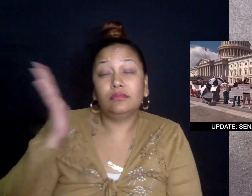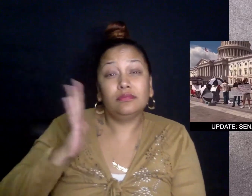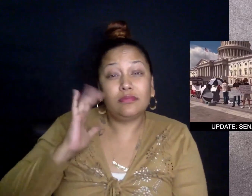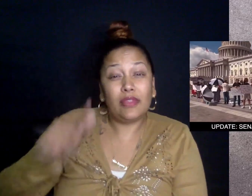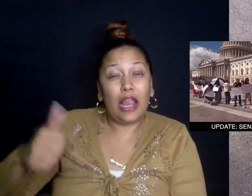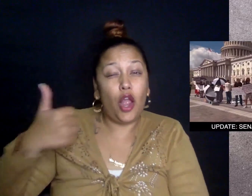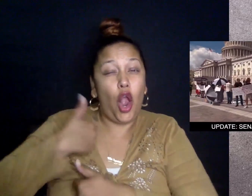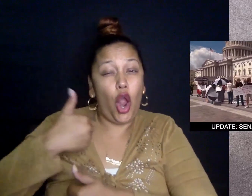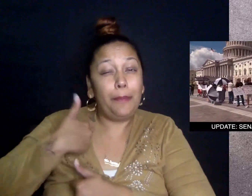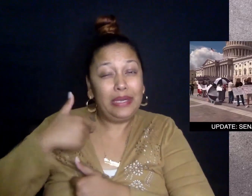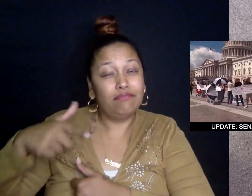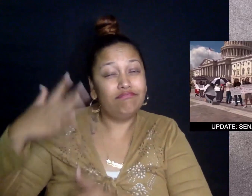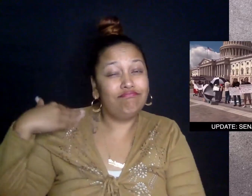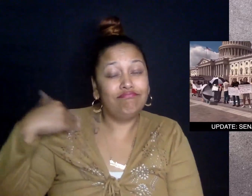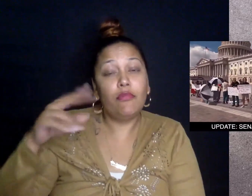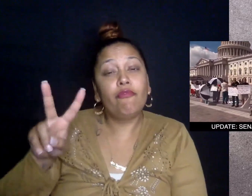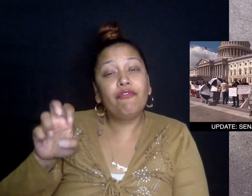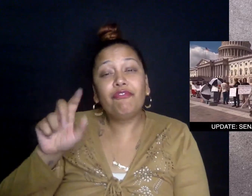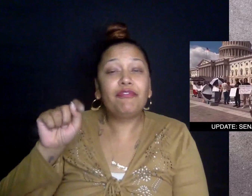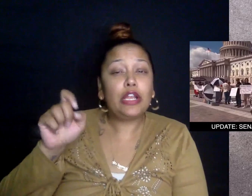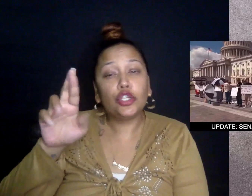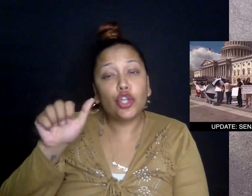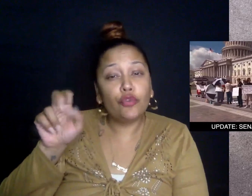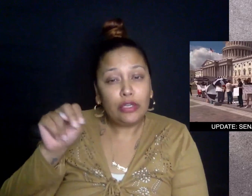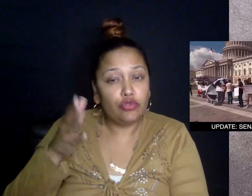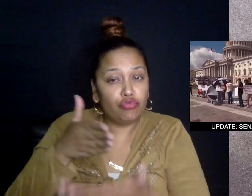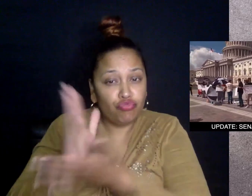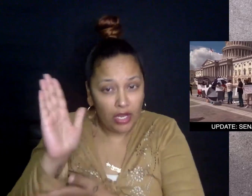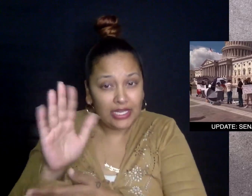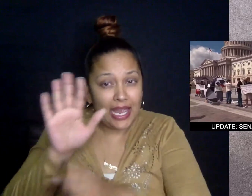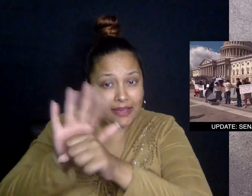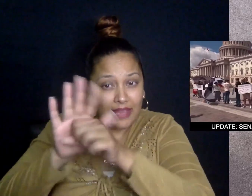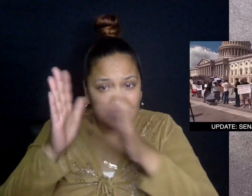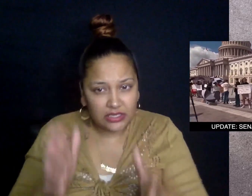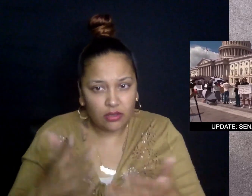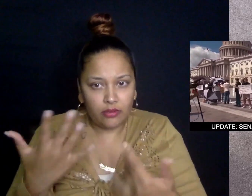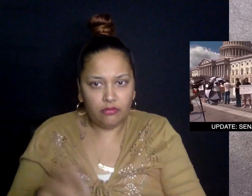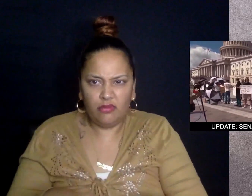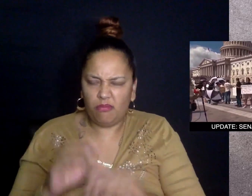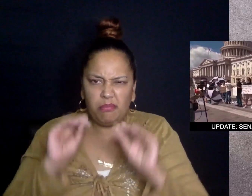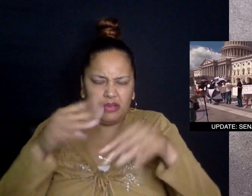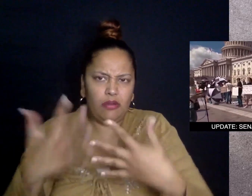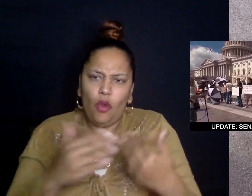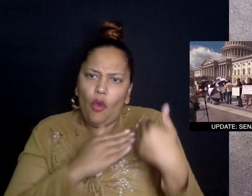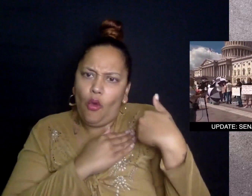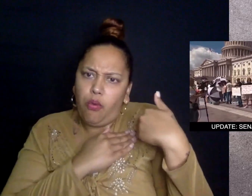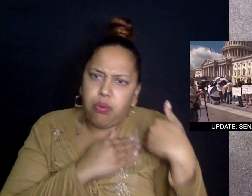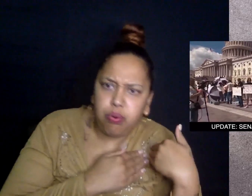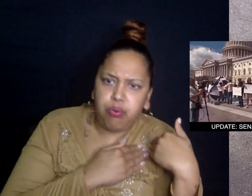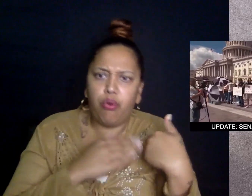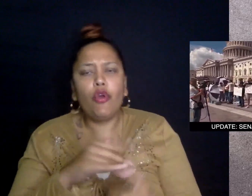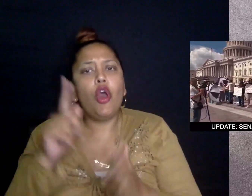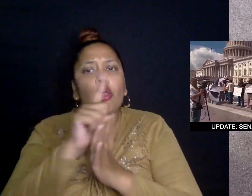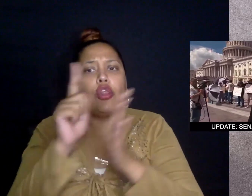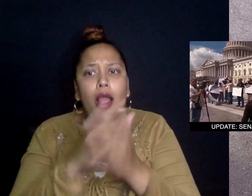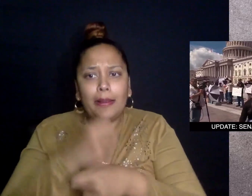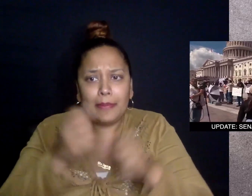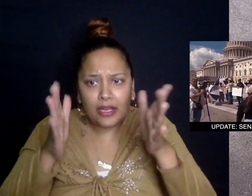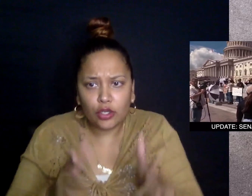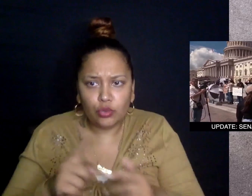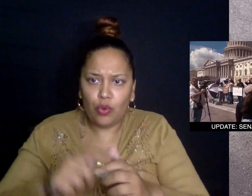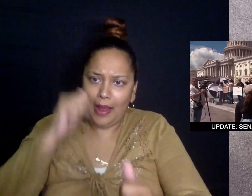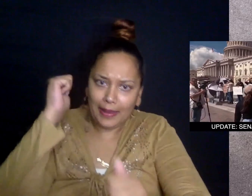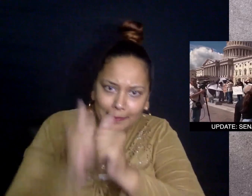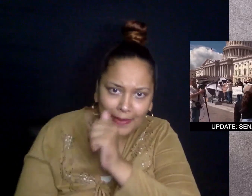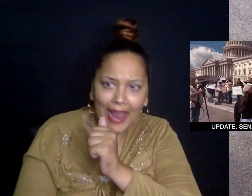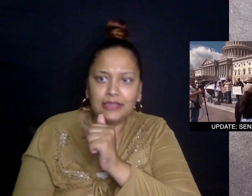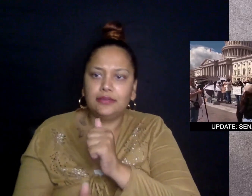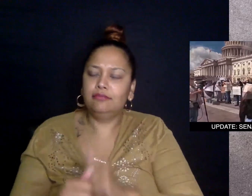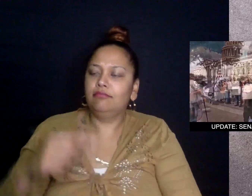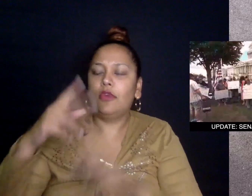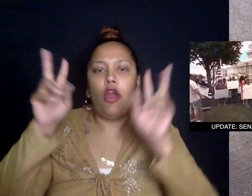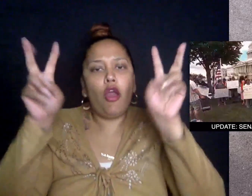Hill veteran rights advocates have been putting